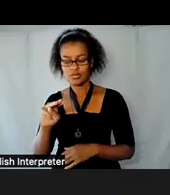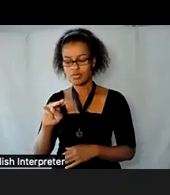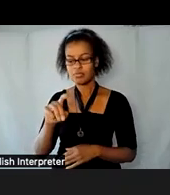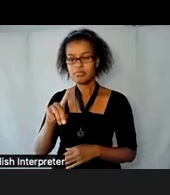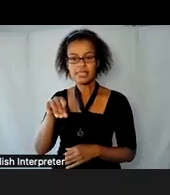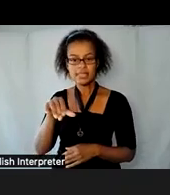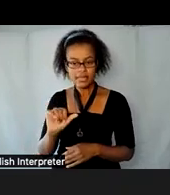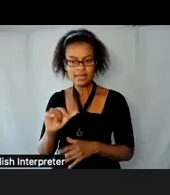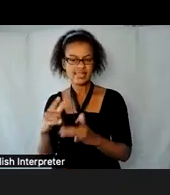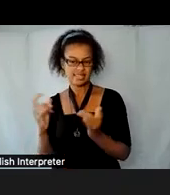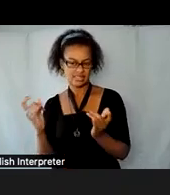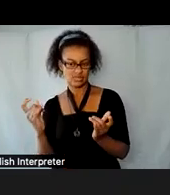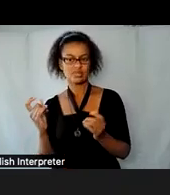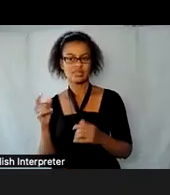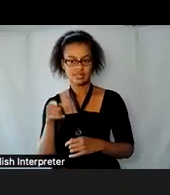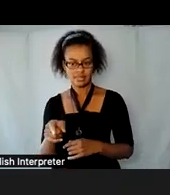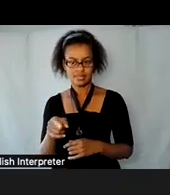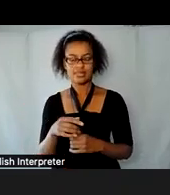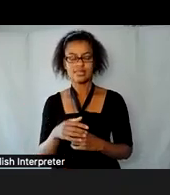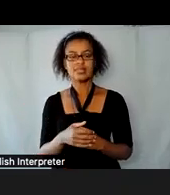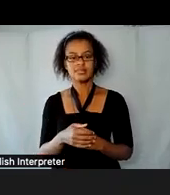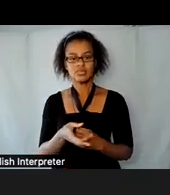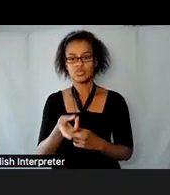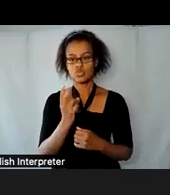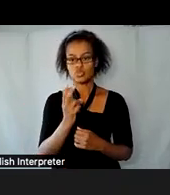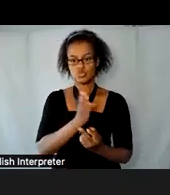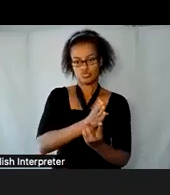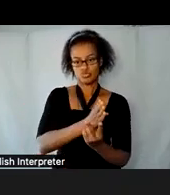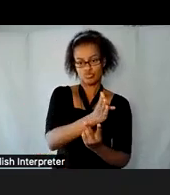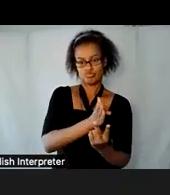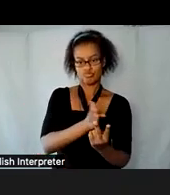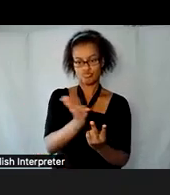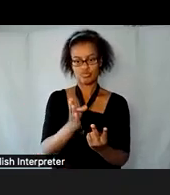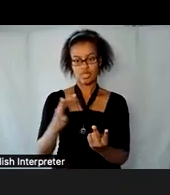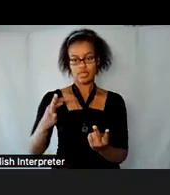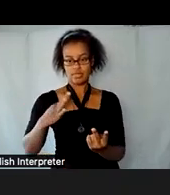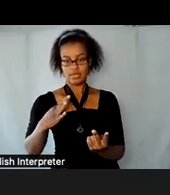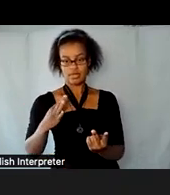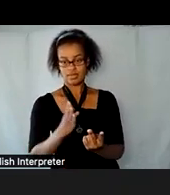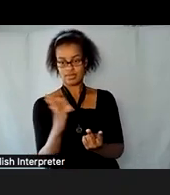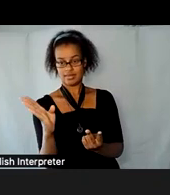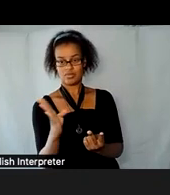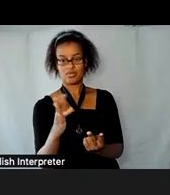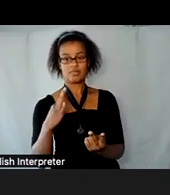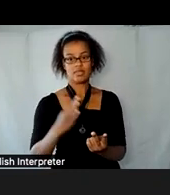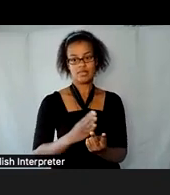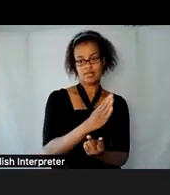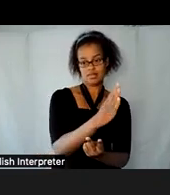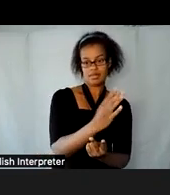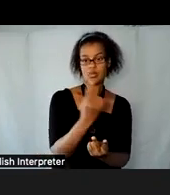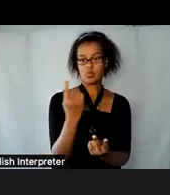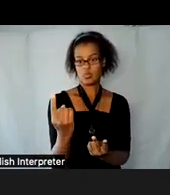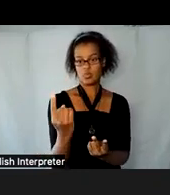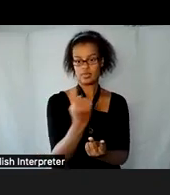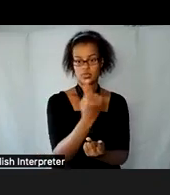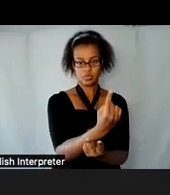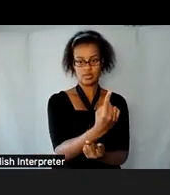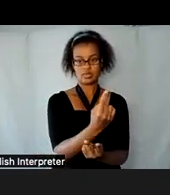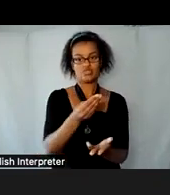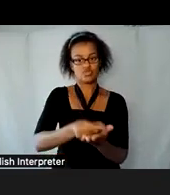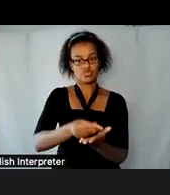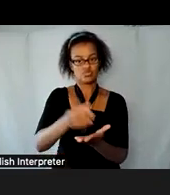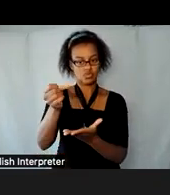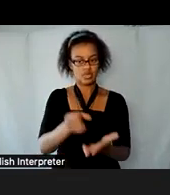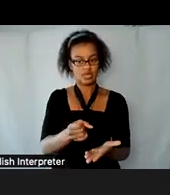And so in each of these two envelopes, you can only With one brand in each year.